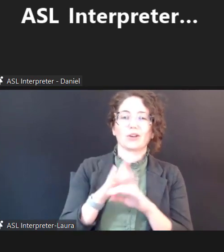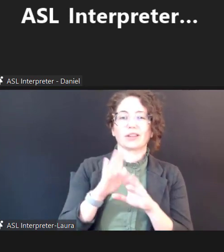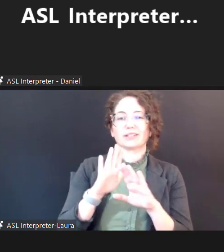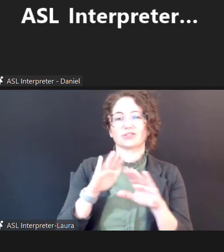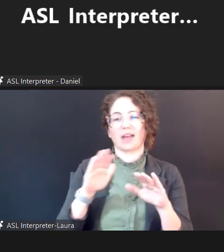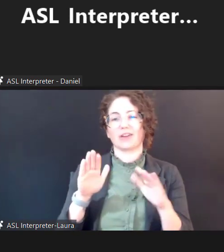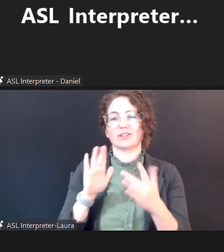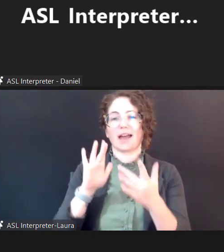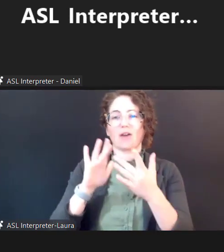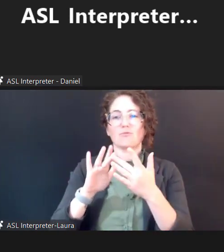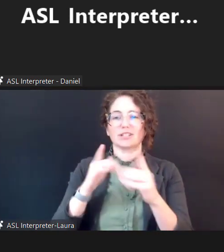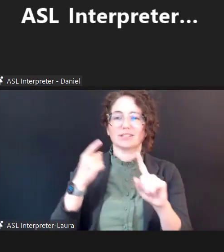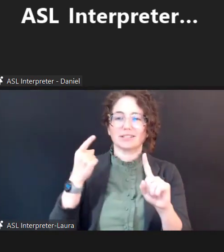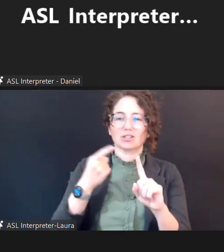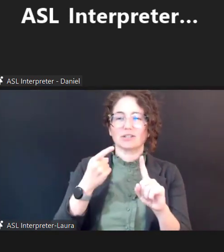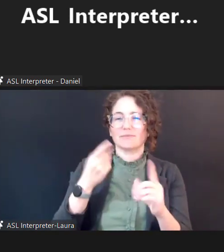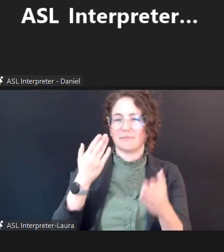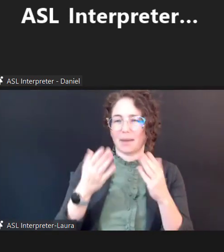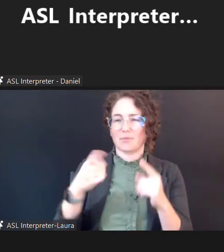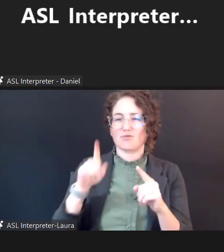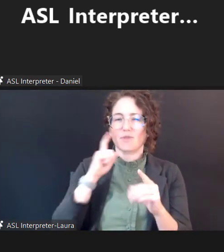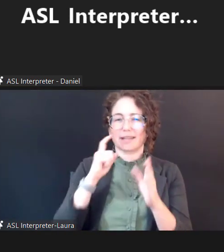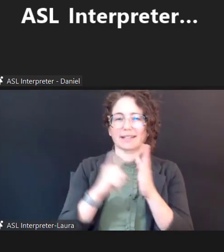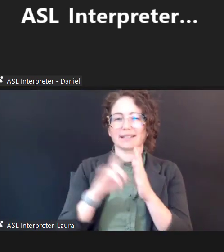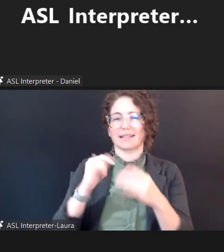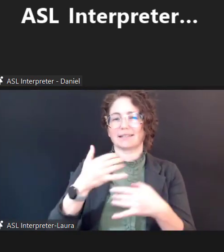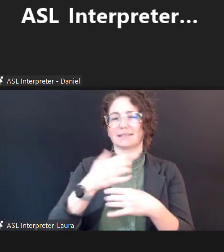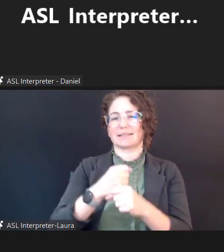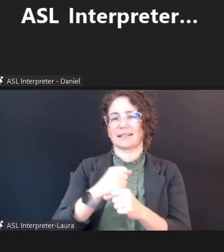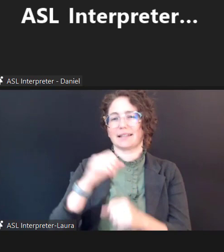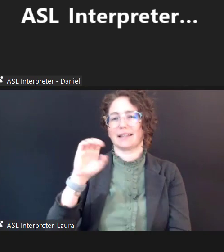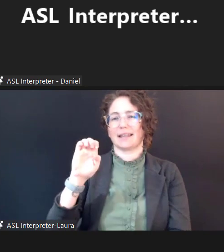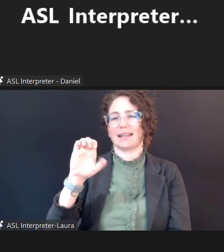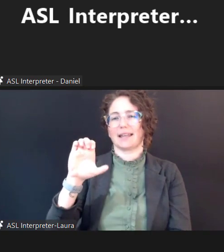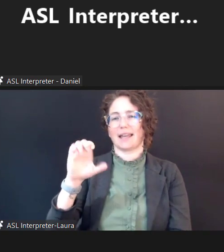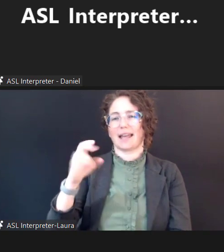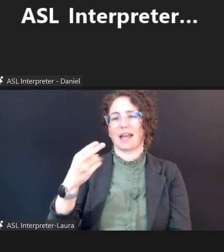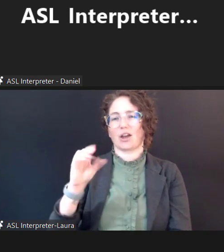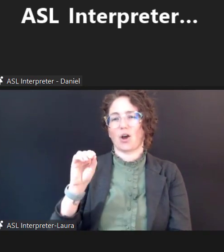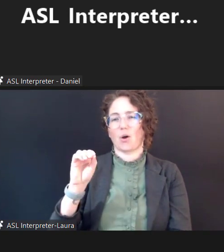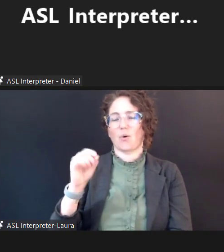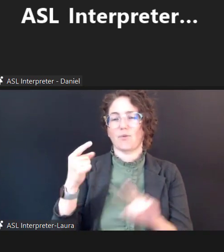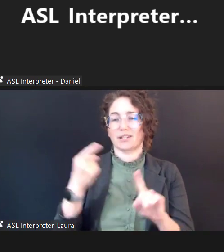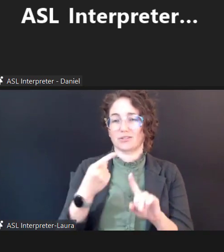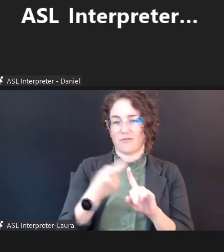H earing Outreach Initiative, as some of you may recognize as ECHO